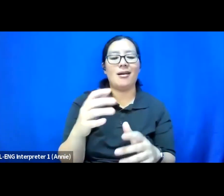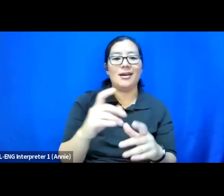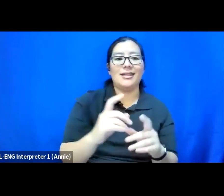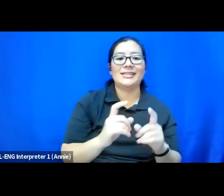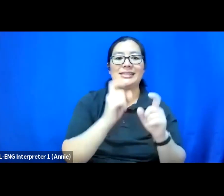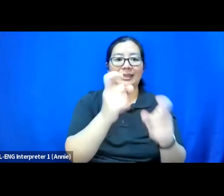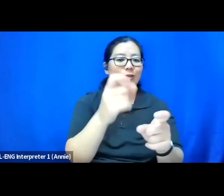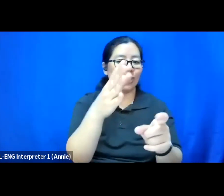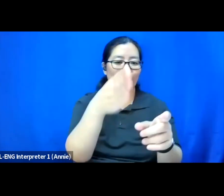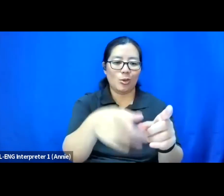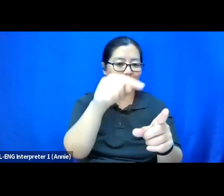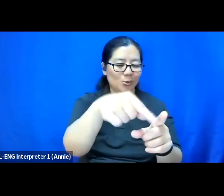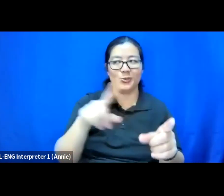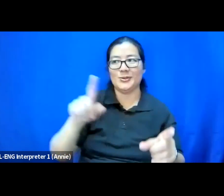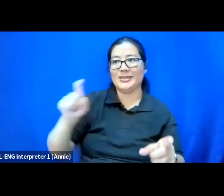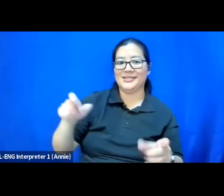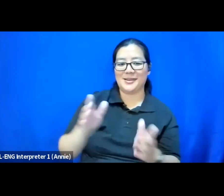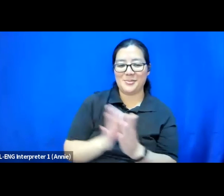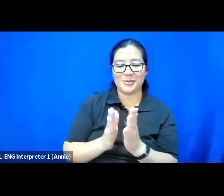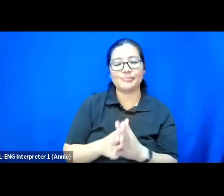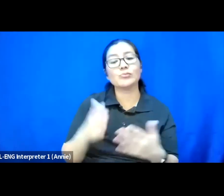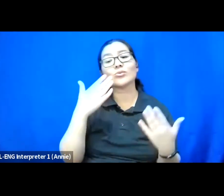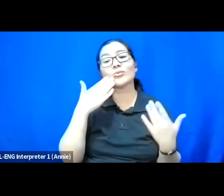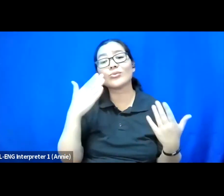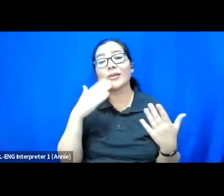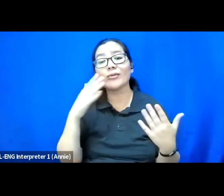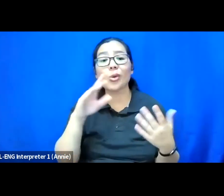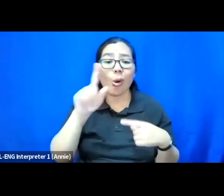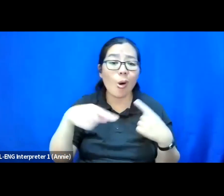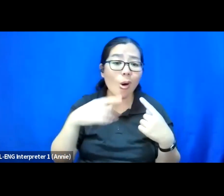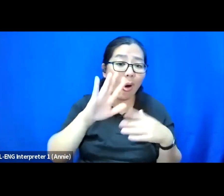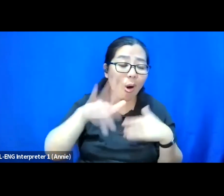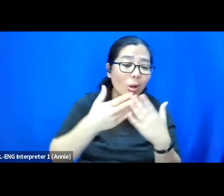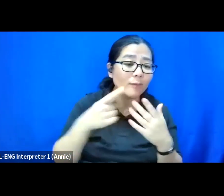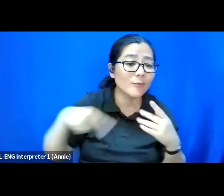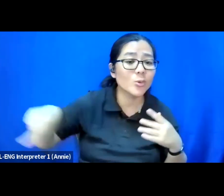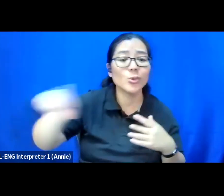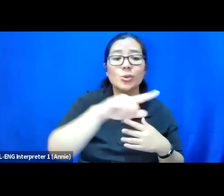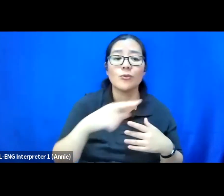and you aren't -- aren't interested in that. But we'll also keep you posted on the other programs